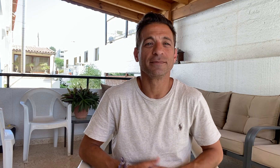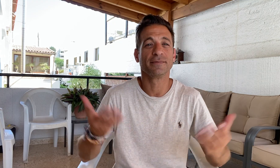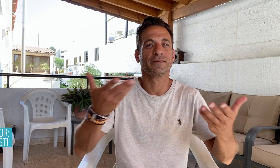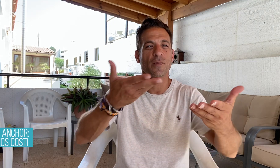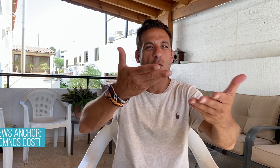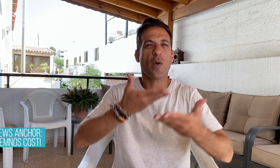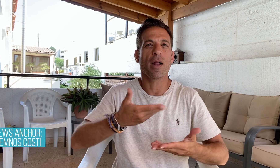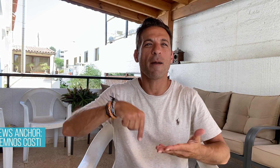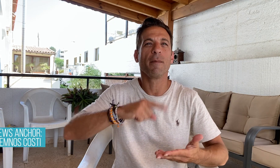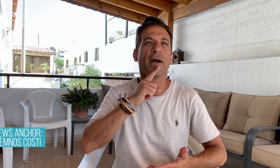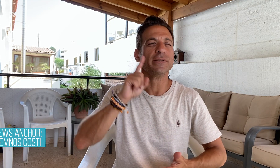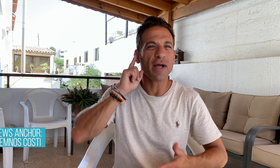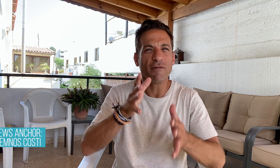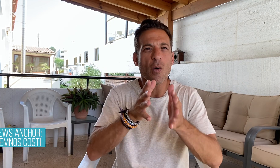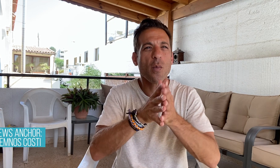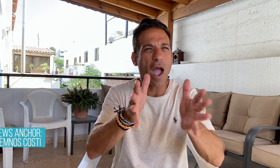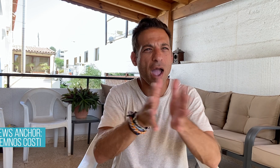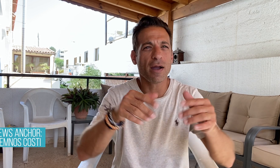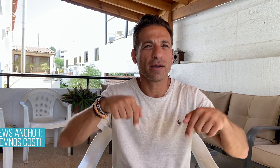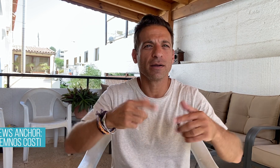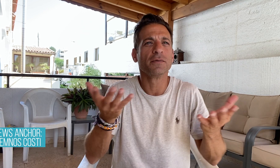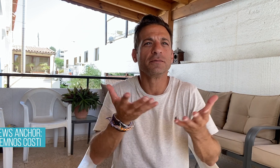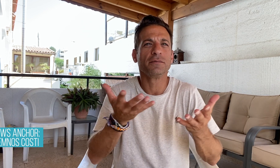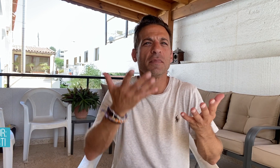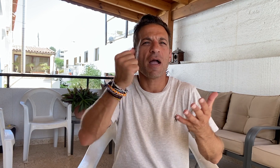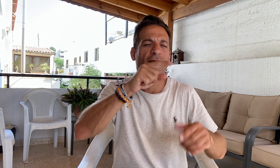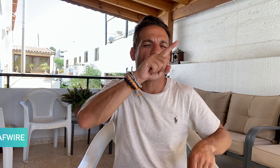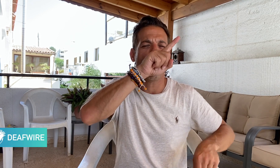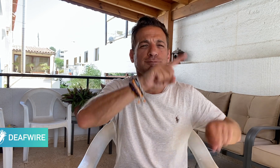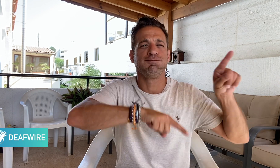Welcome to DeafWire where we share interesting news stories